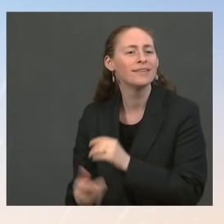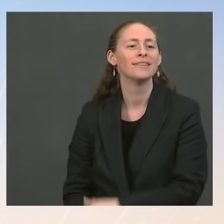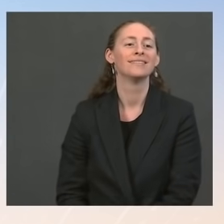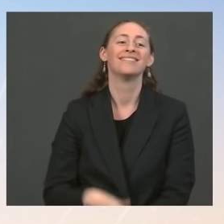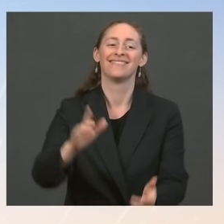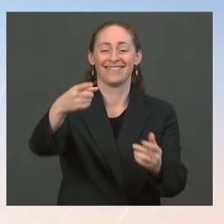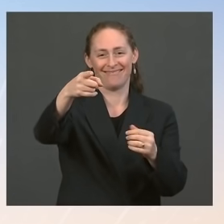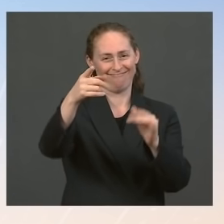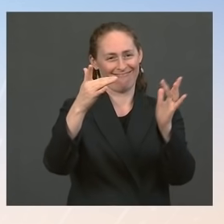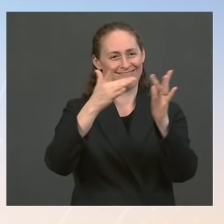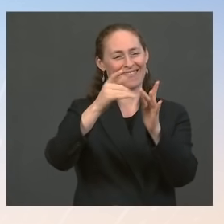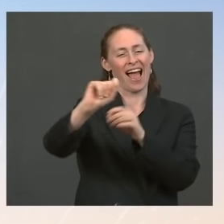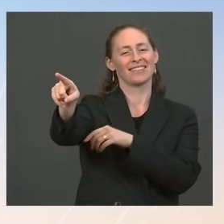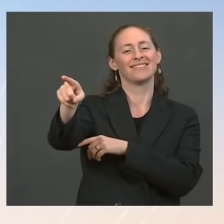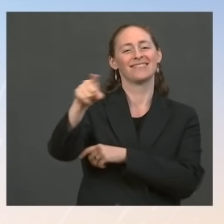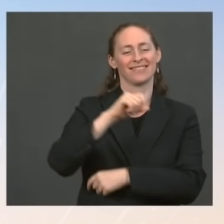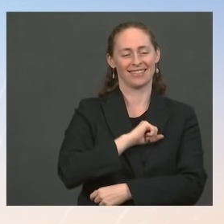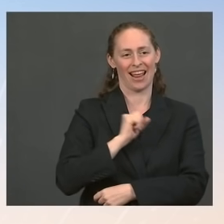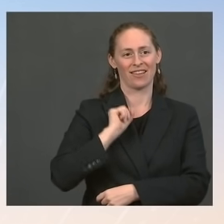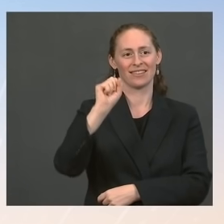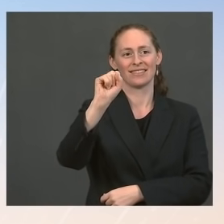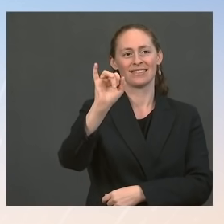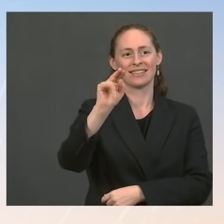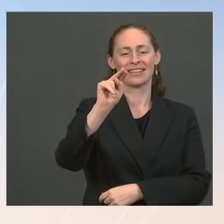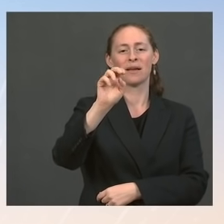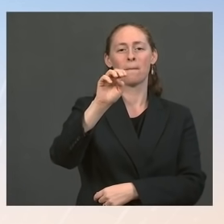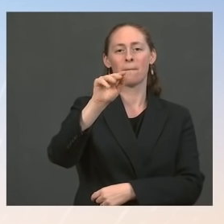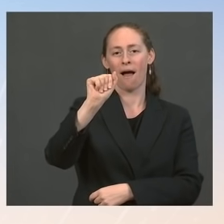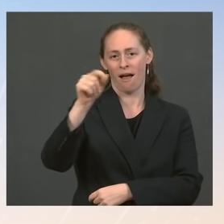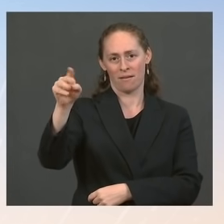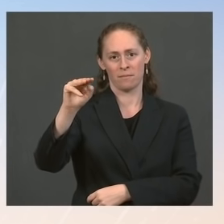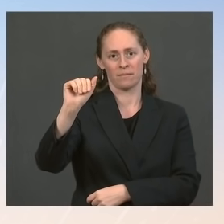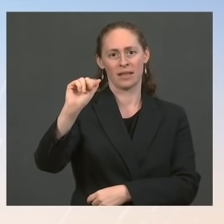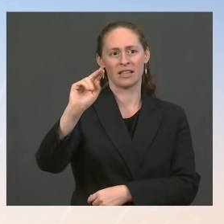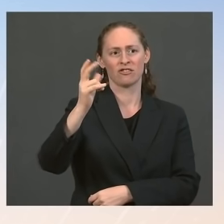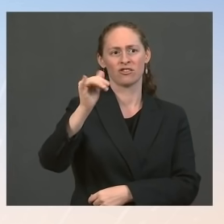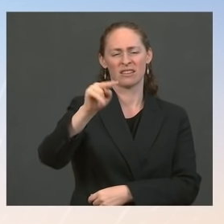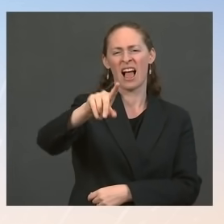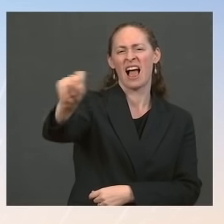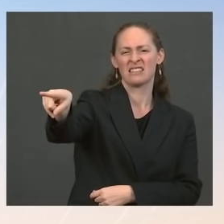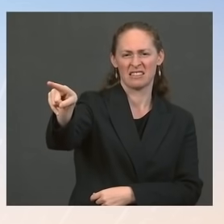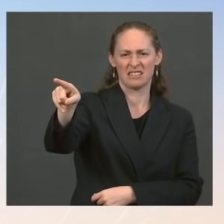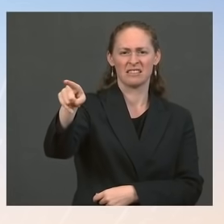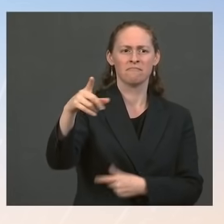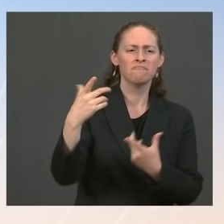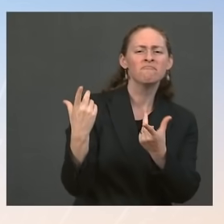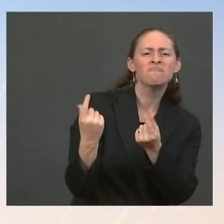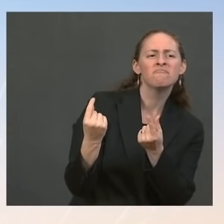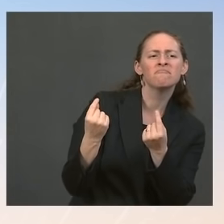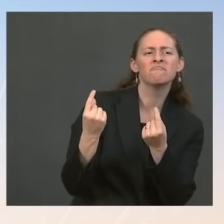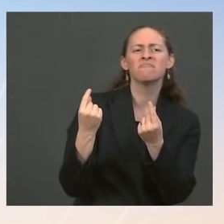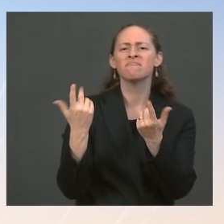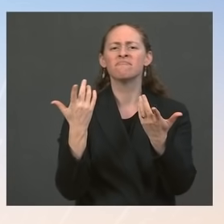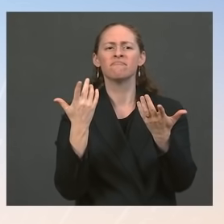and Senator Manchin to speak to their viewpoints on where they stand on the package at this point in time. I'm not going to speak on their behalf. The Press: Jen?